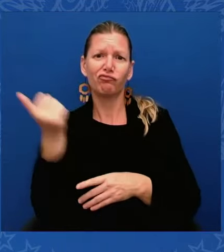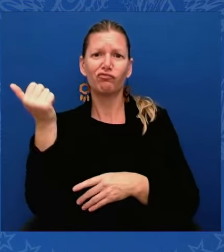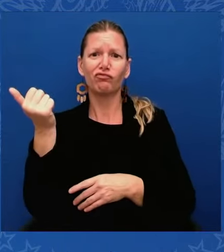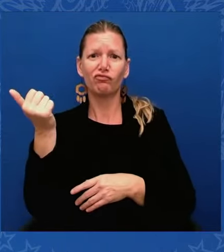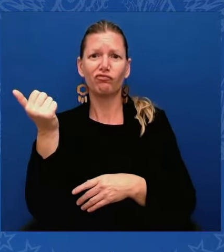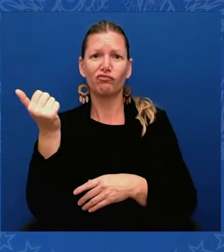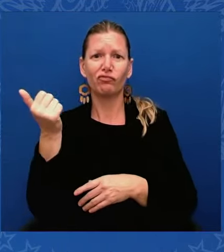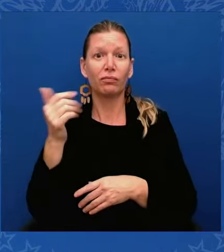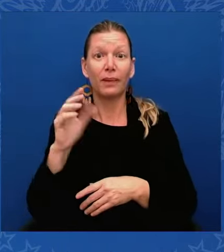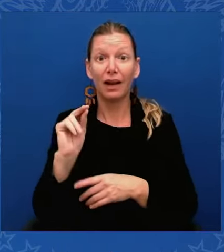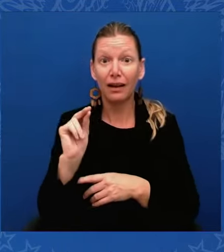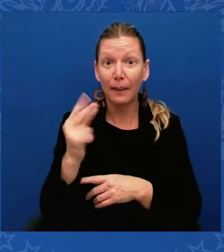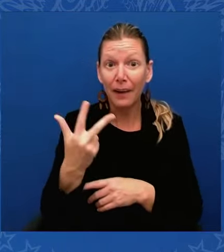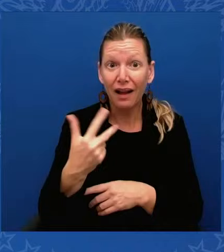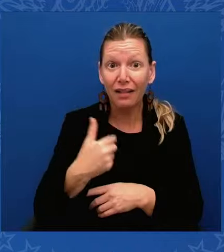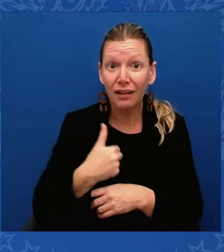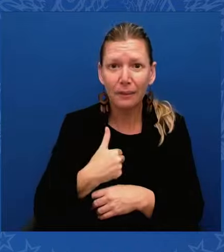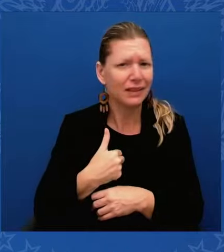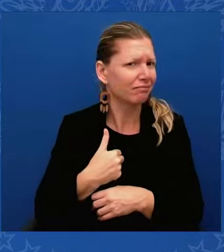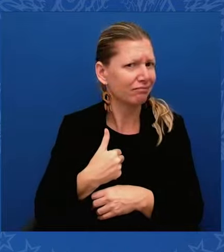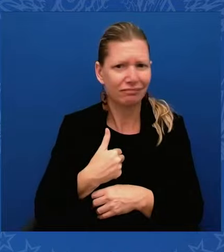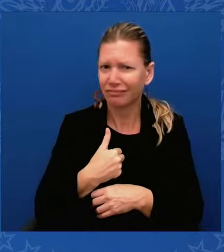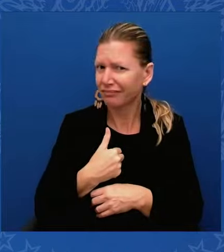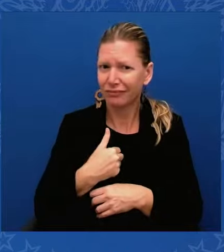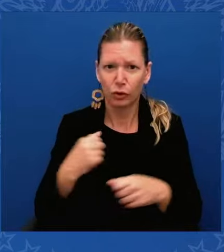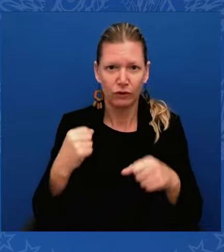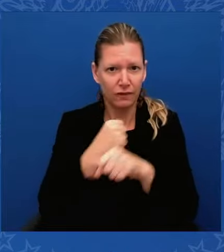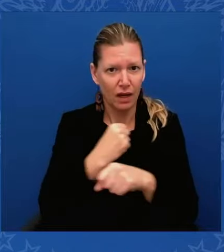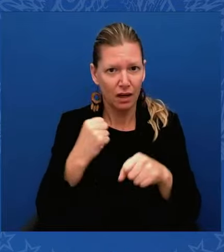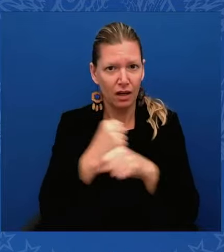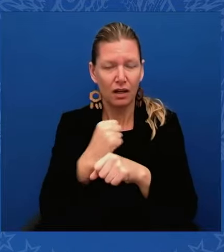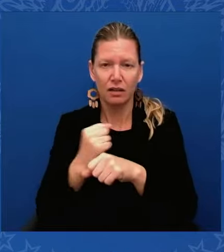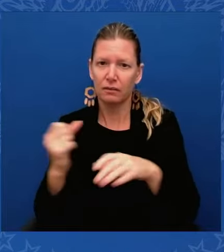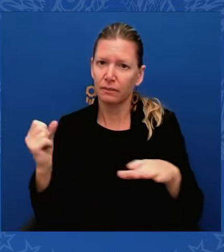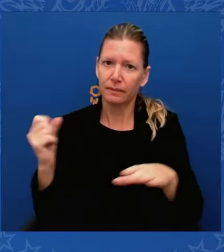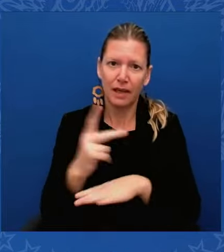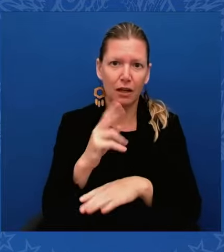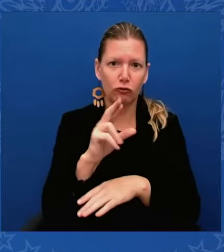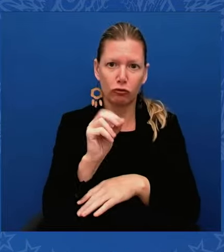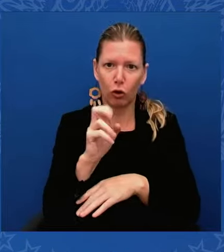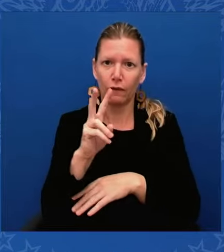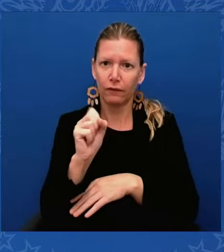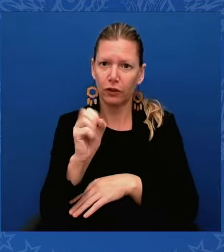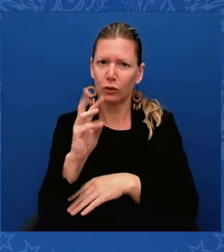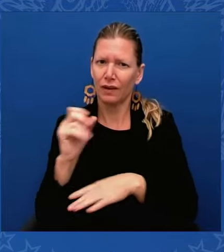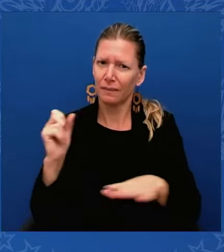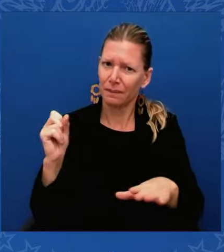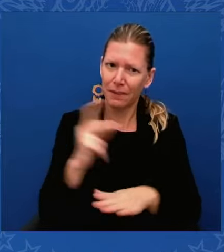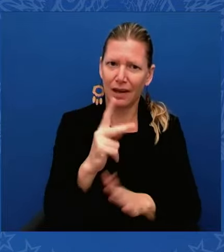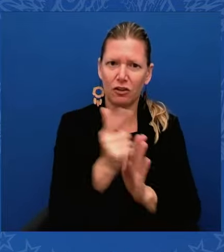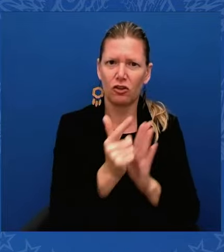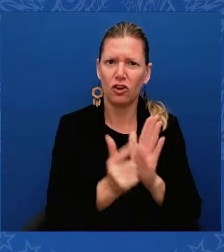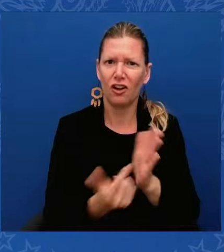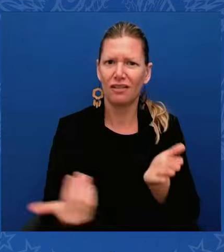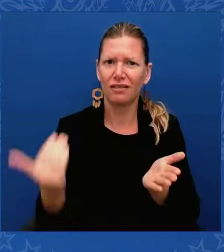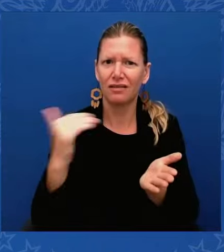How while we fight for comprehensive immigration reform, Trump continues to vilify immigrants. I can't believe the way this guy talks.